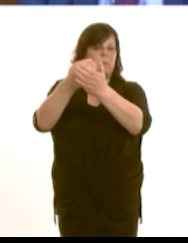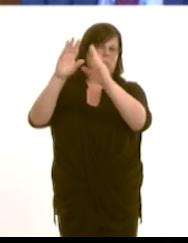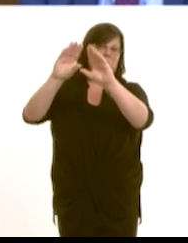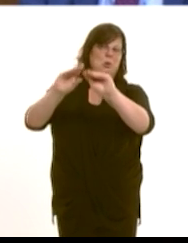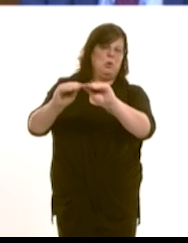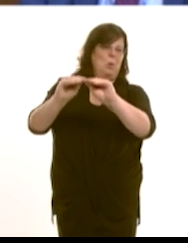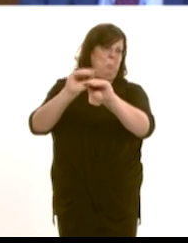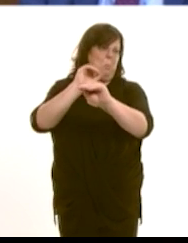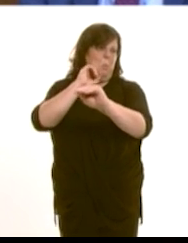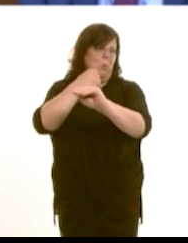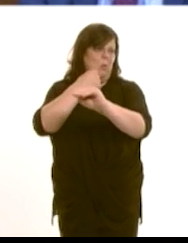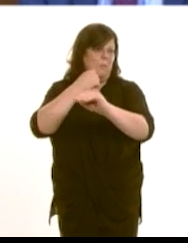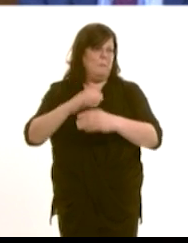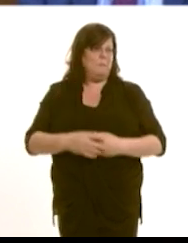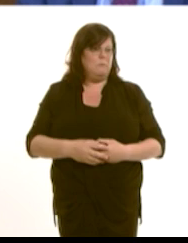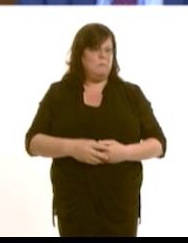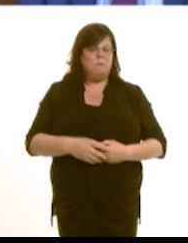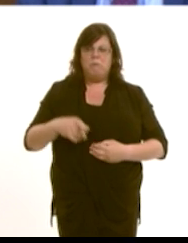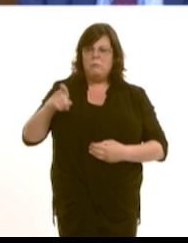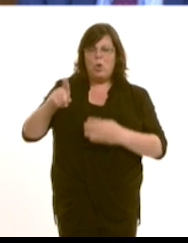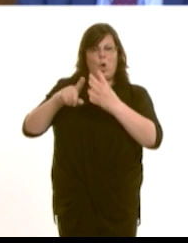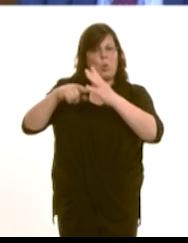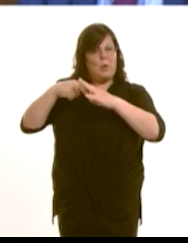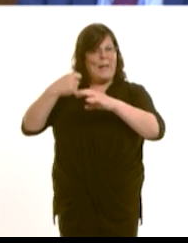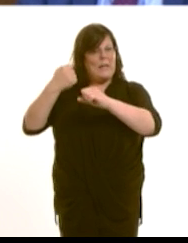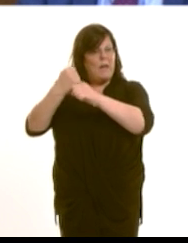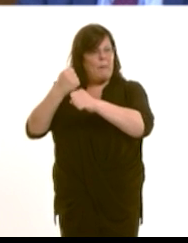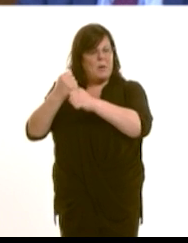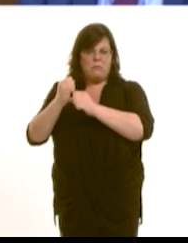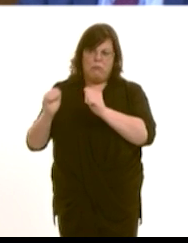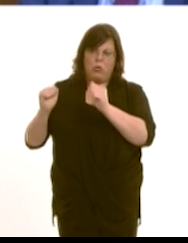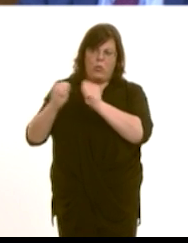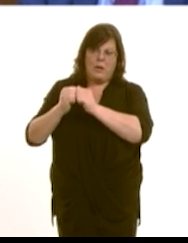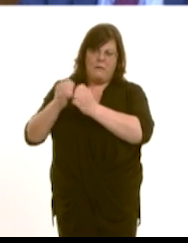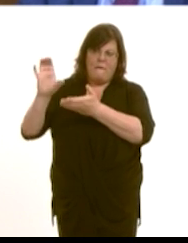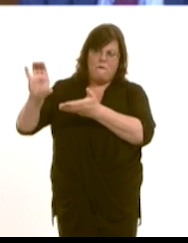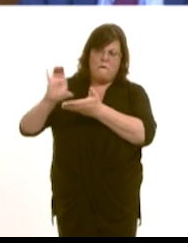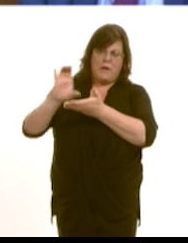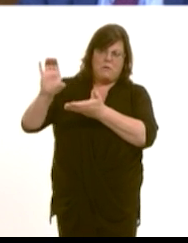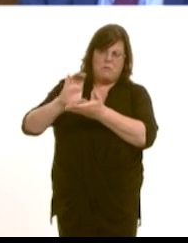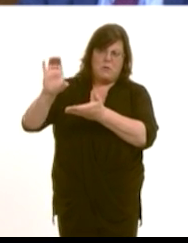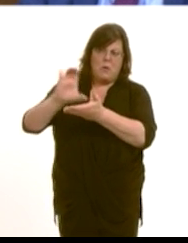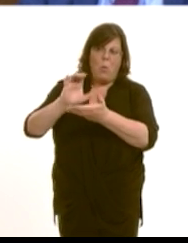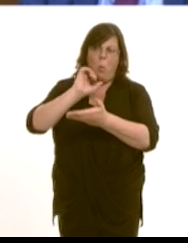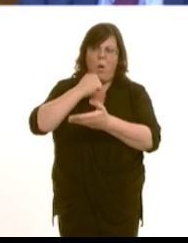There is no assurance from the UK Government, so there is no certainty at all for the people